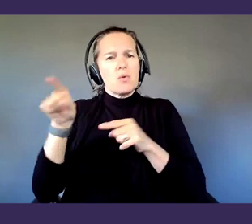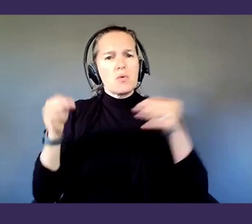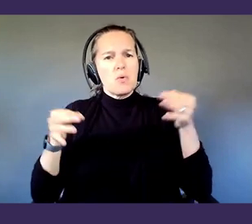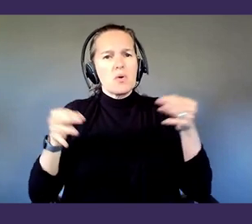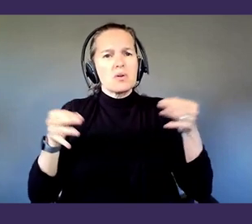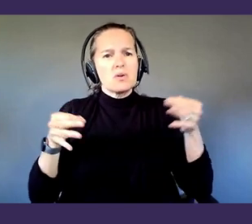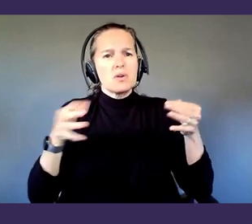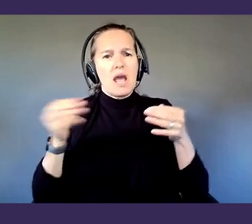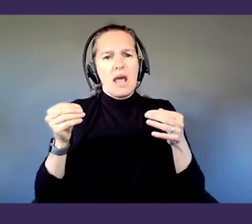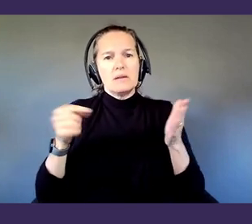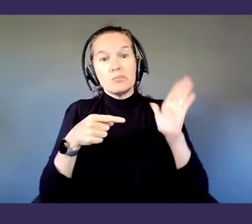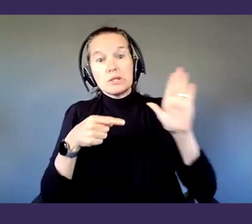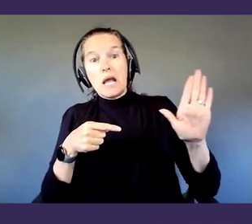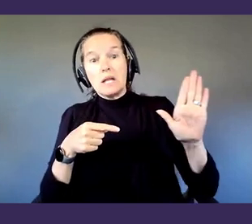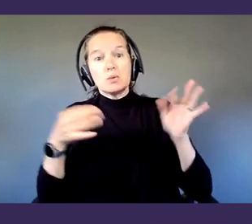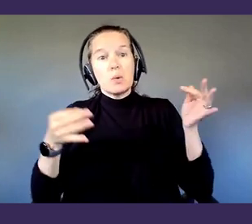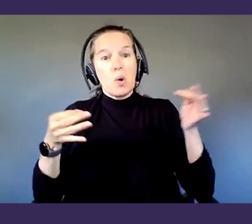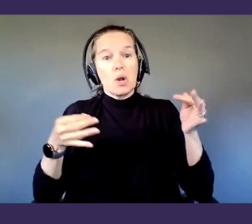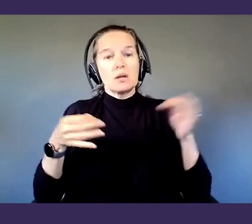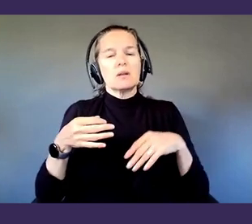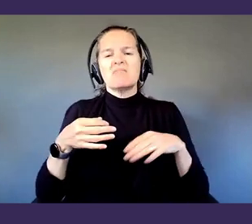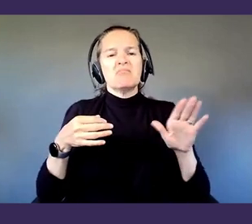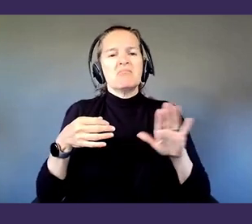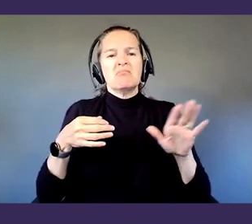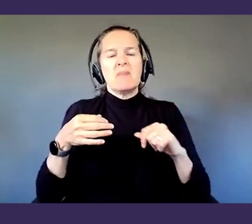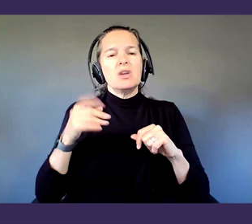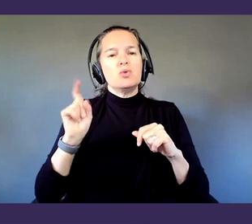and present it to the court in order to do that. All you have to do is get it notarized